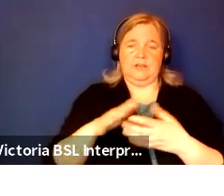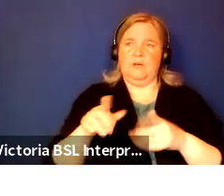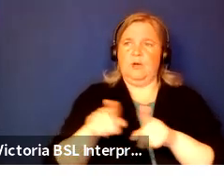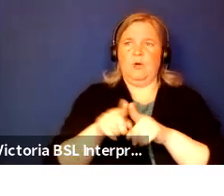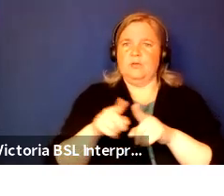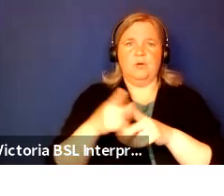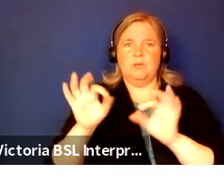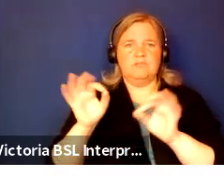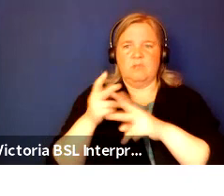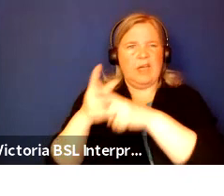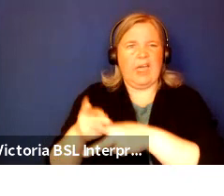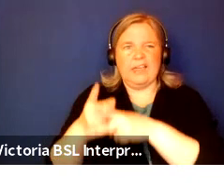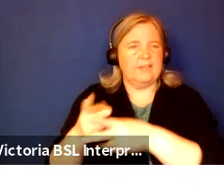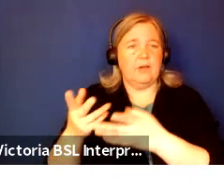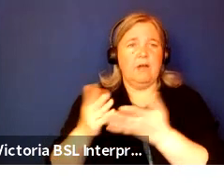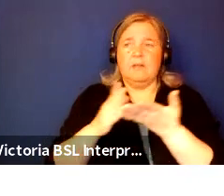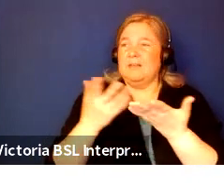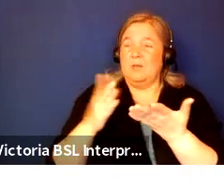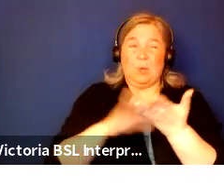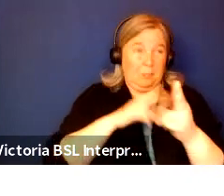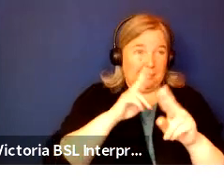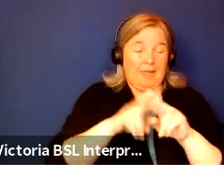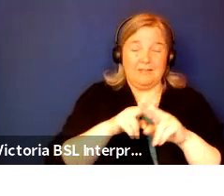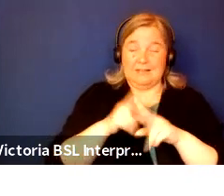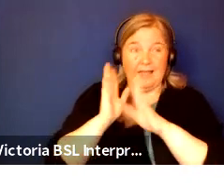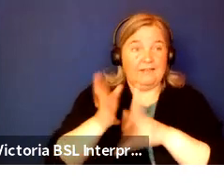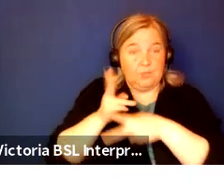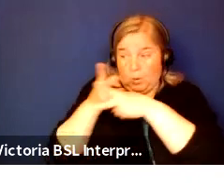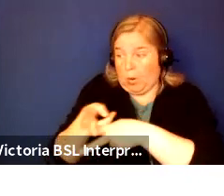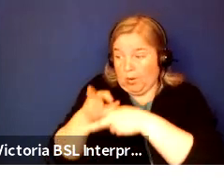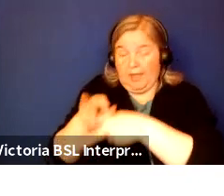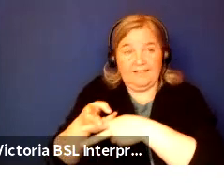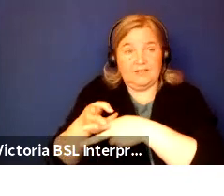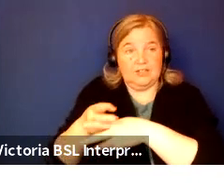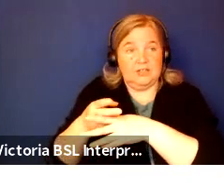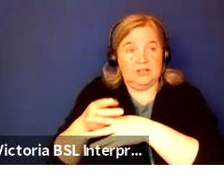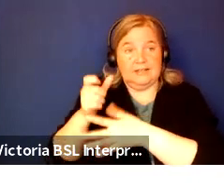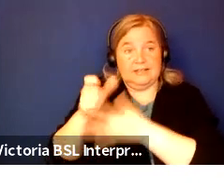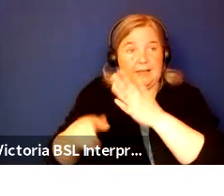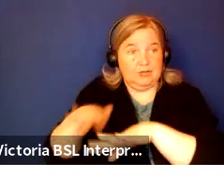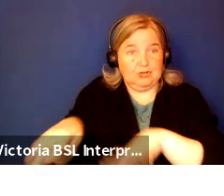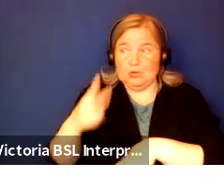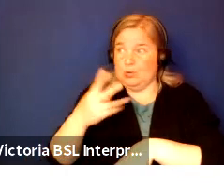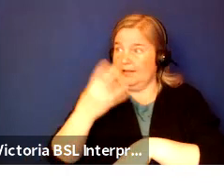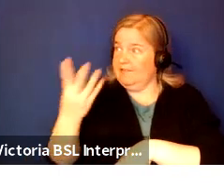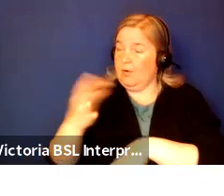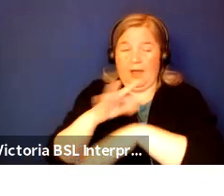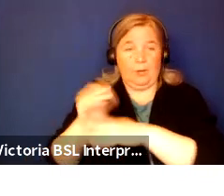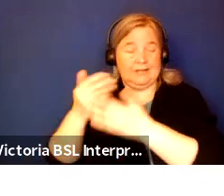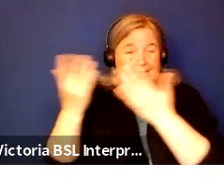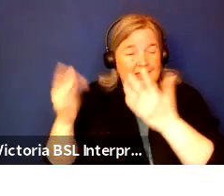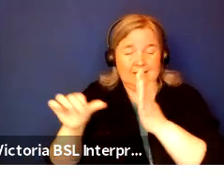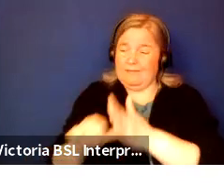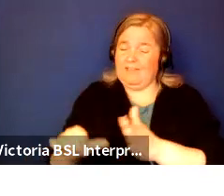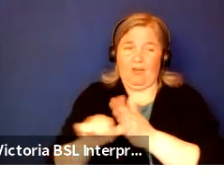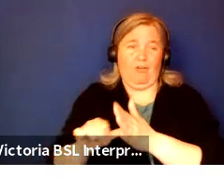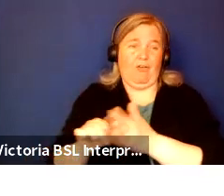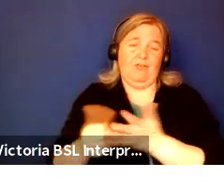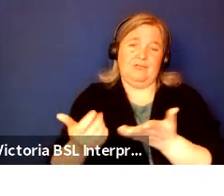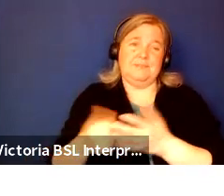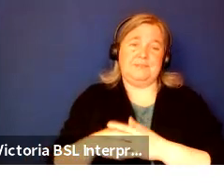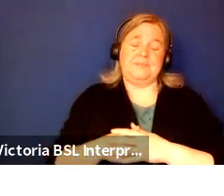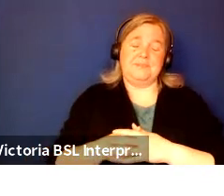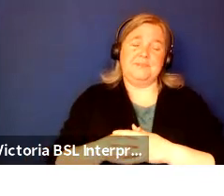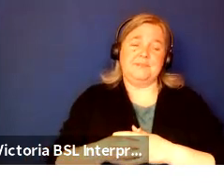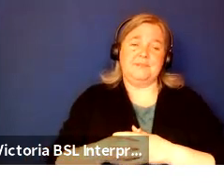Parents have to look after them and 24 hours it's very